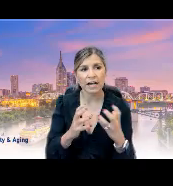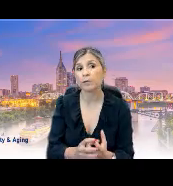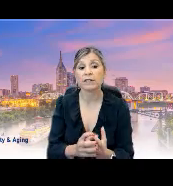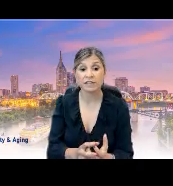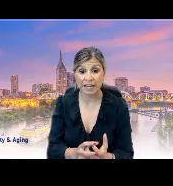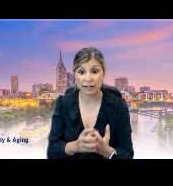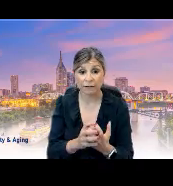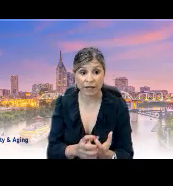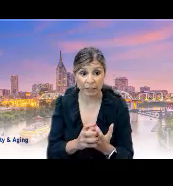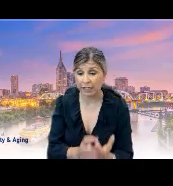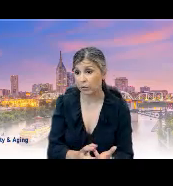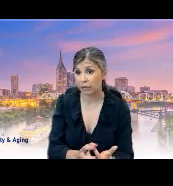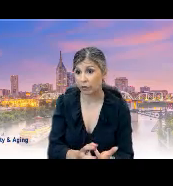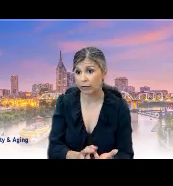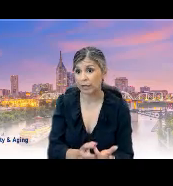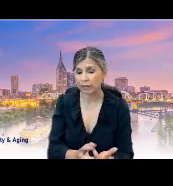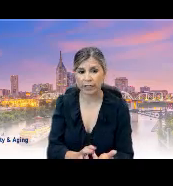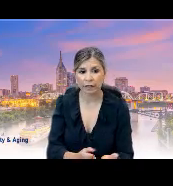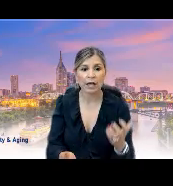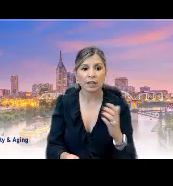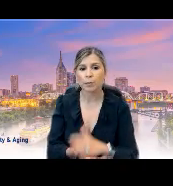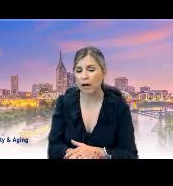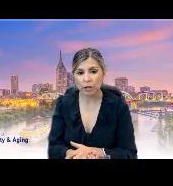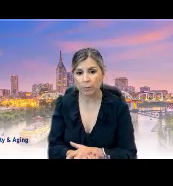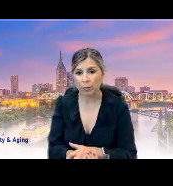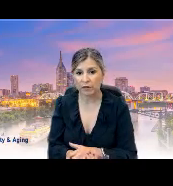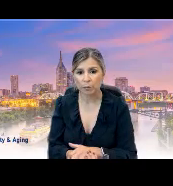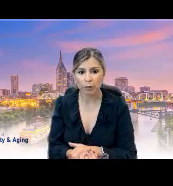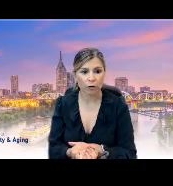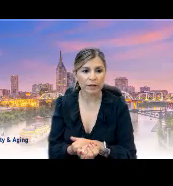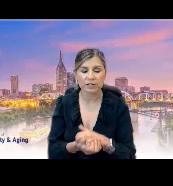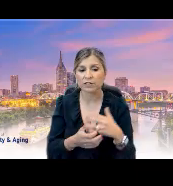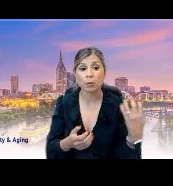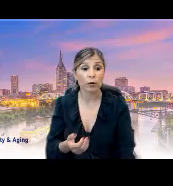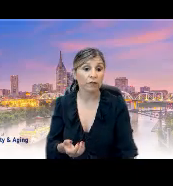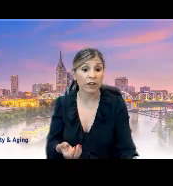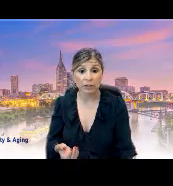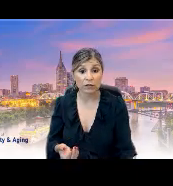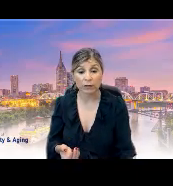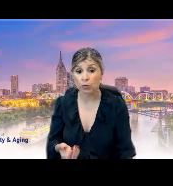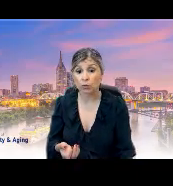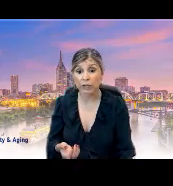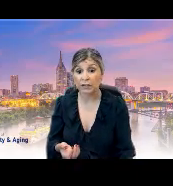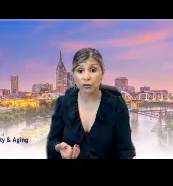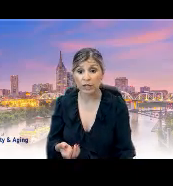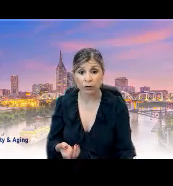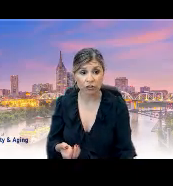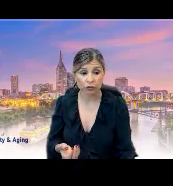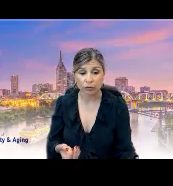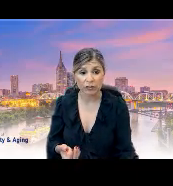help sustain family caregiver giving. The primary purpose of the program is to support families who have school aged or